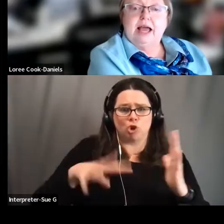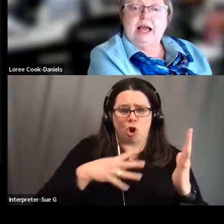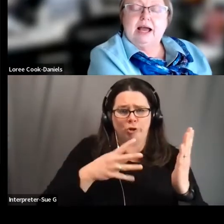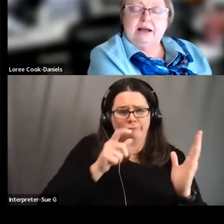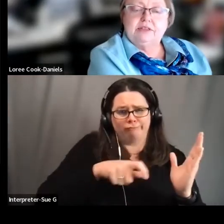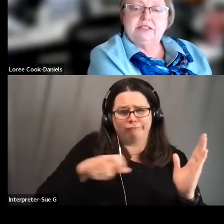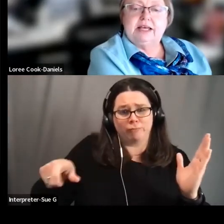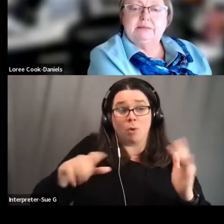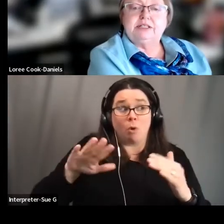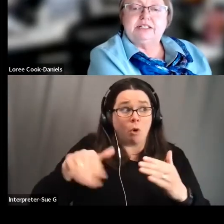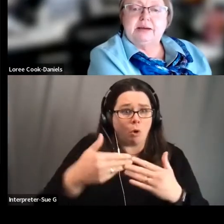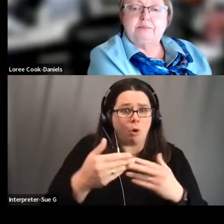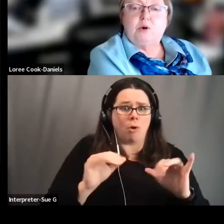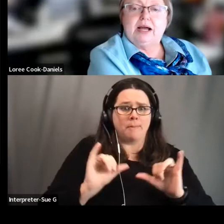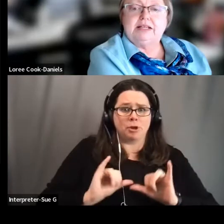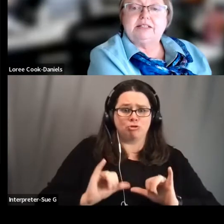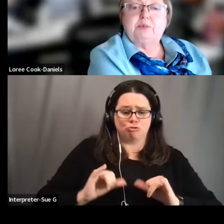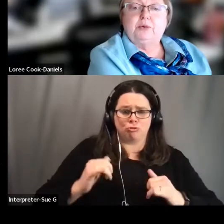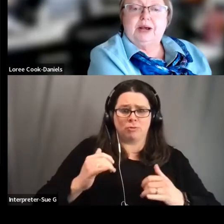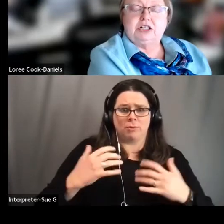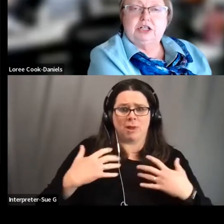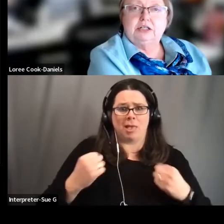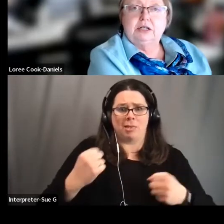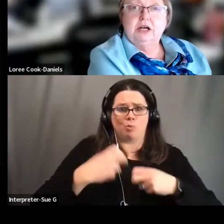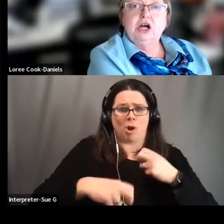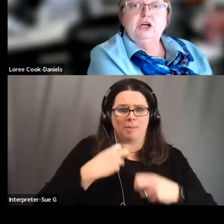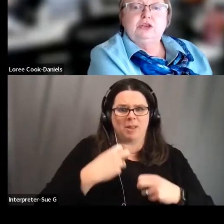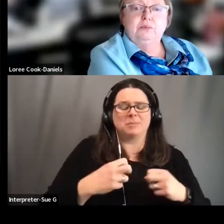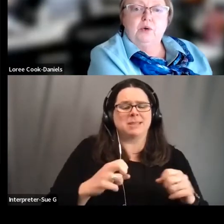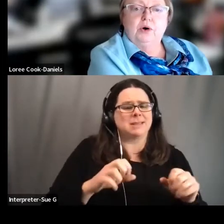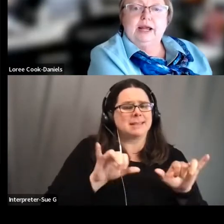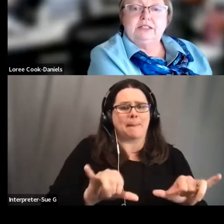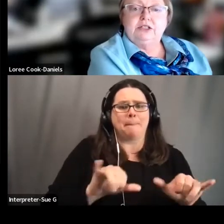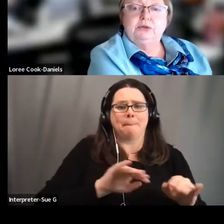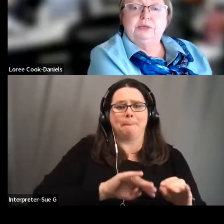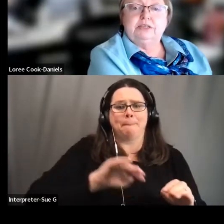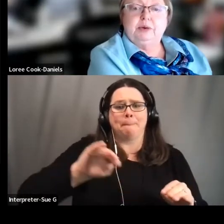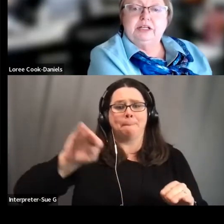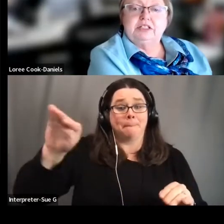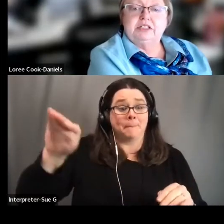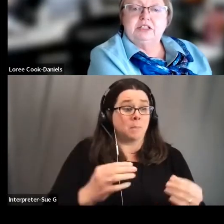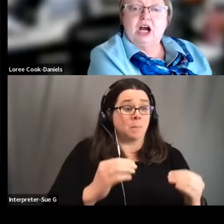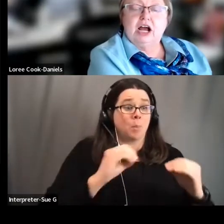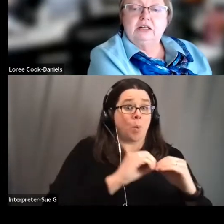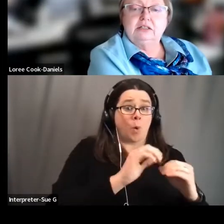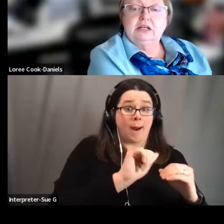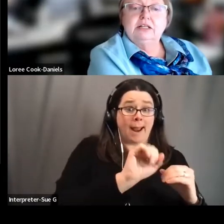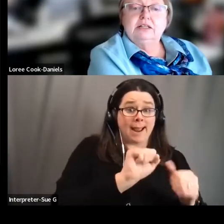have the same stepwise progression. The more ACEs you experience as a child,